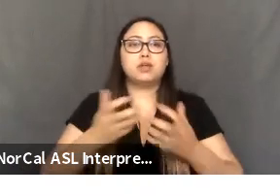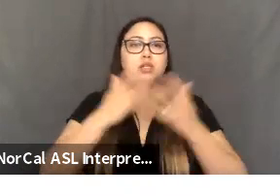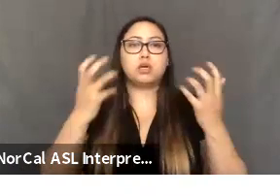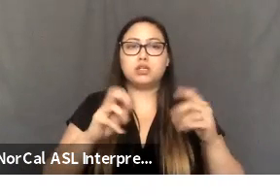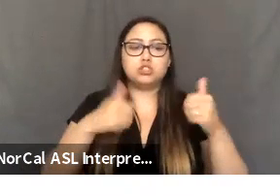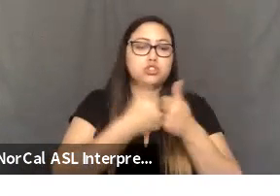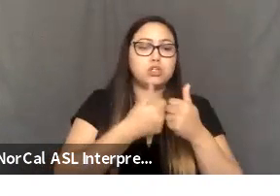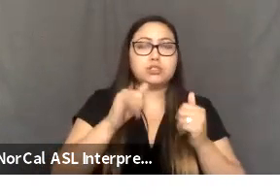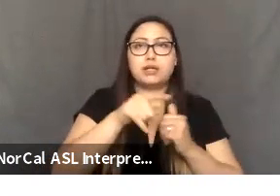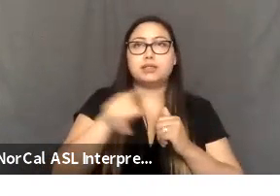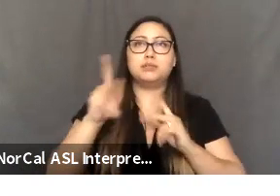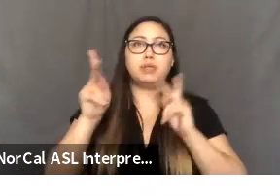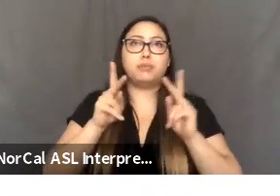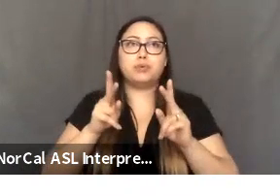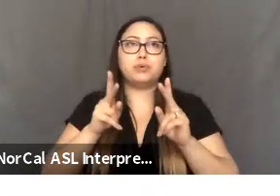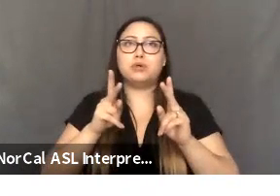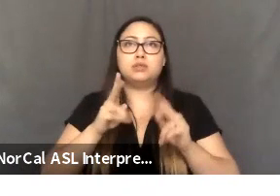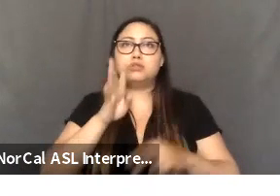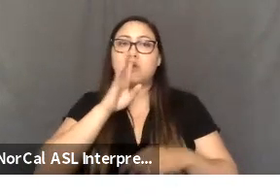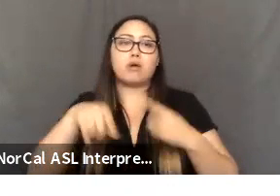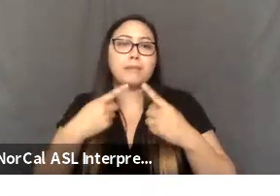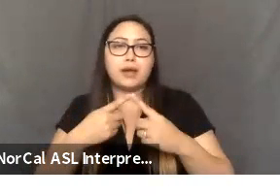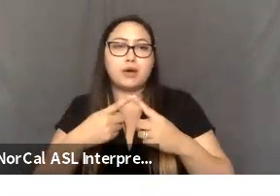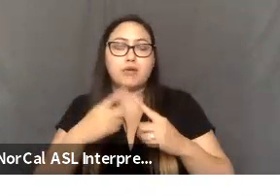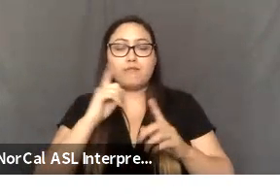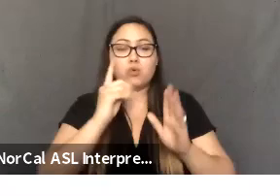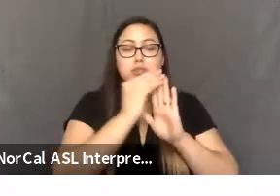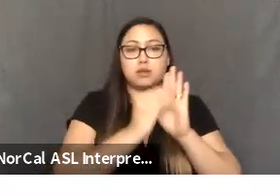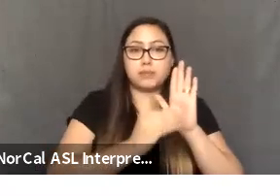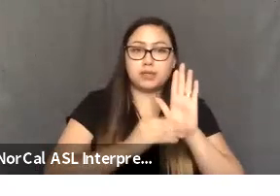talked about in terms of documenting disability status, but they reported that this was a